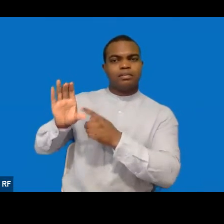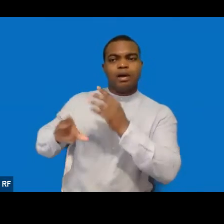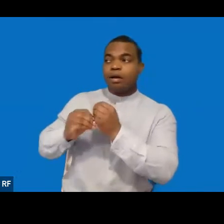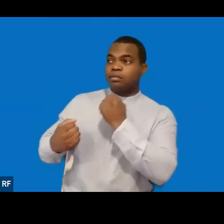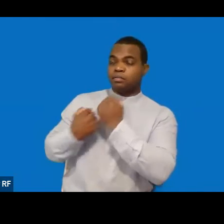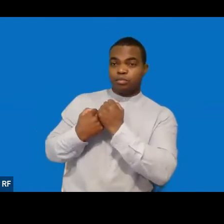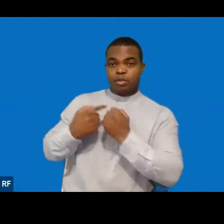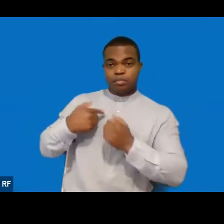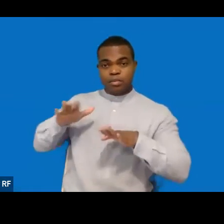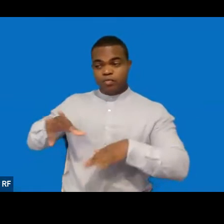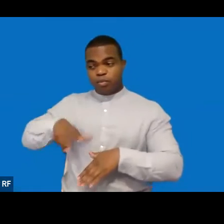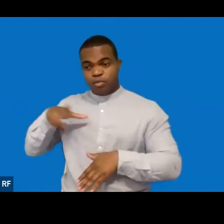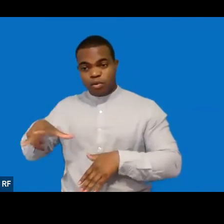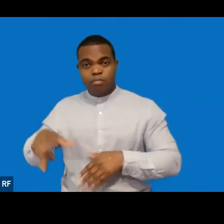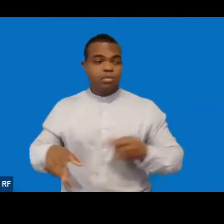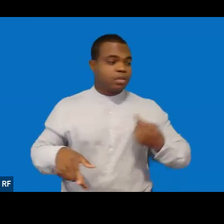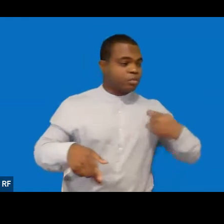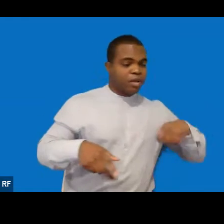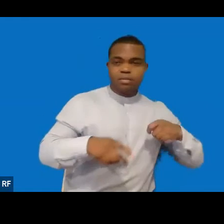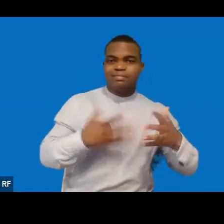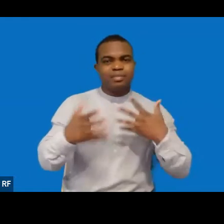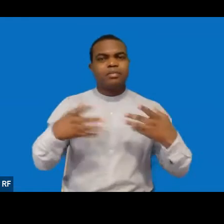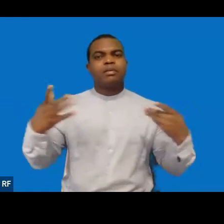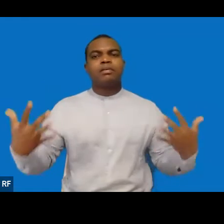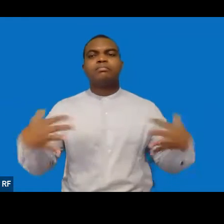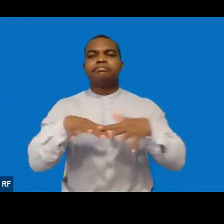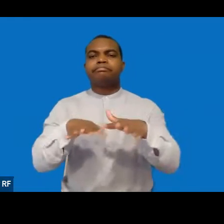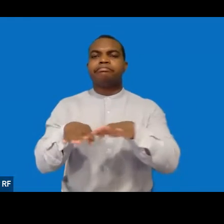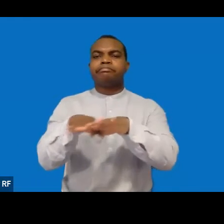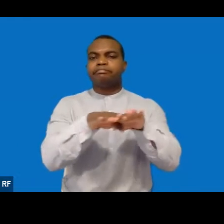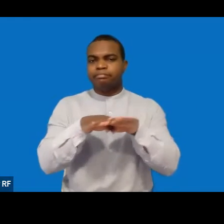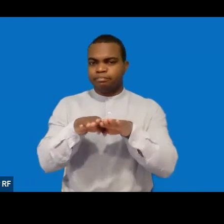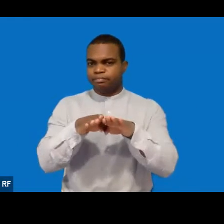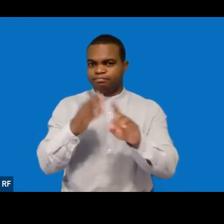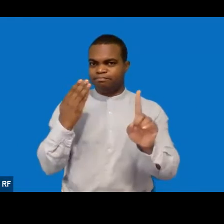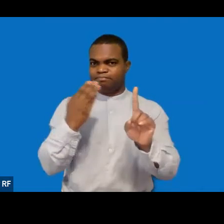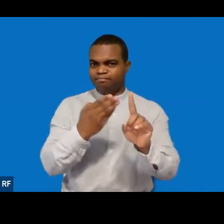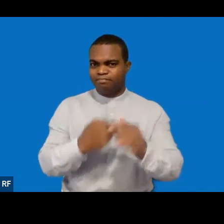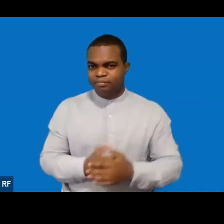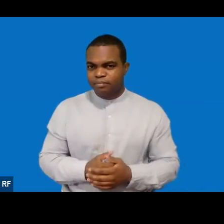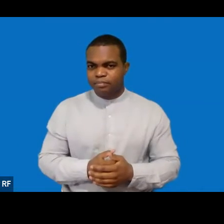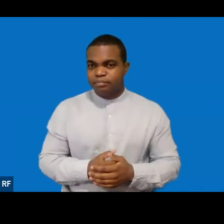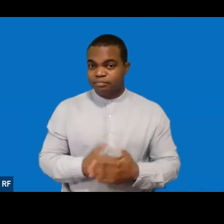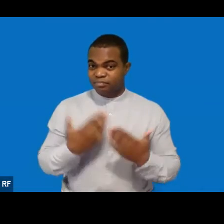The European Commission launched some pilot projects to see how the card would look like.